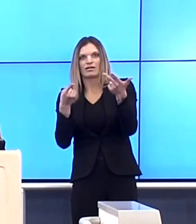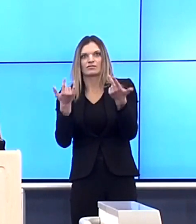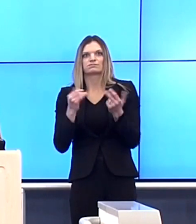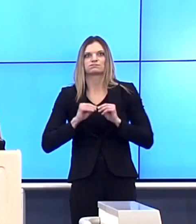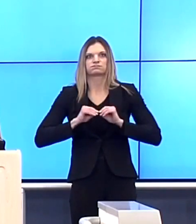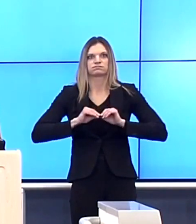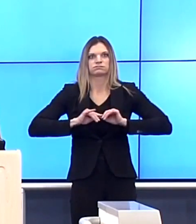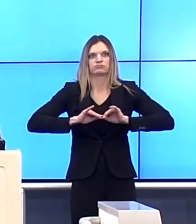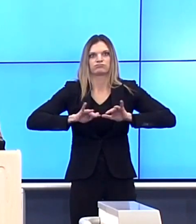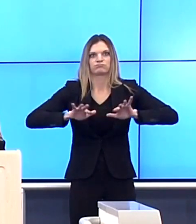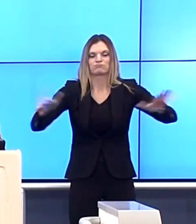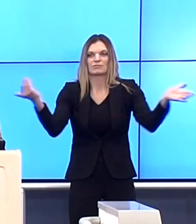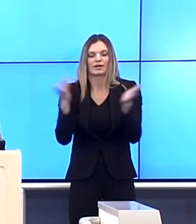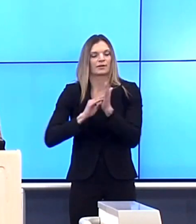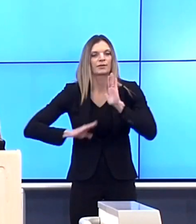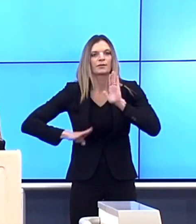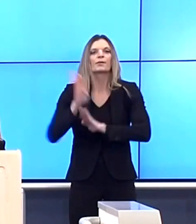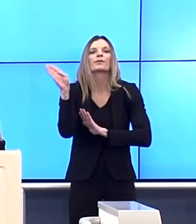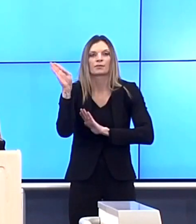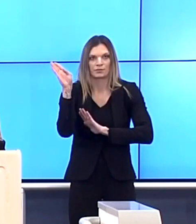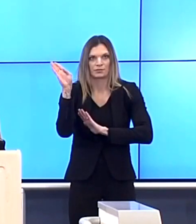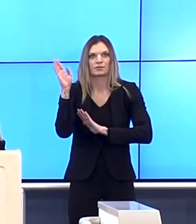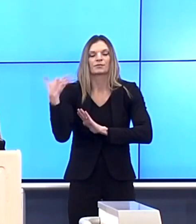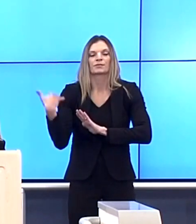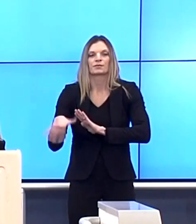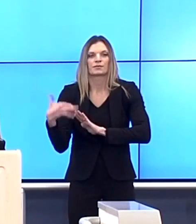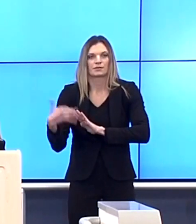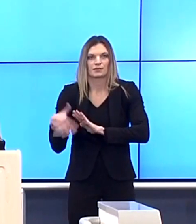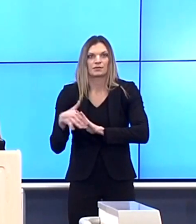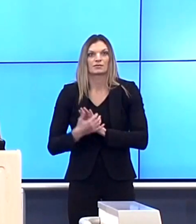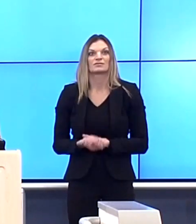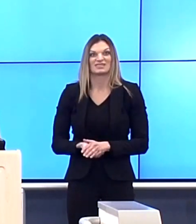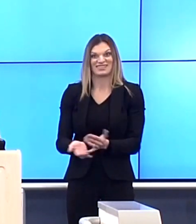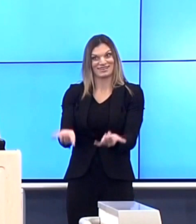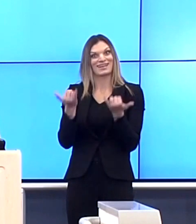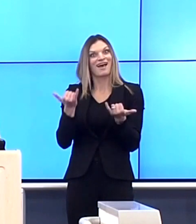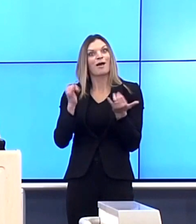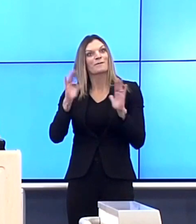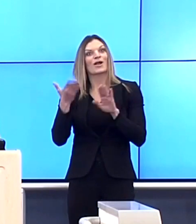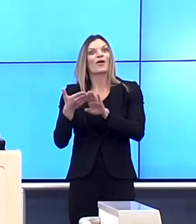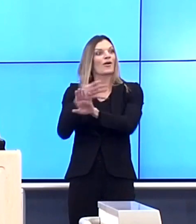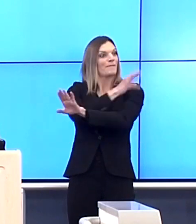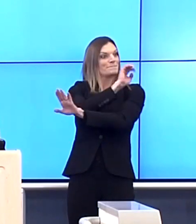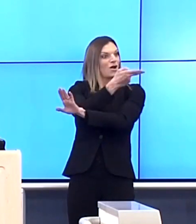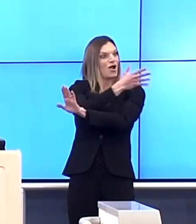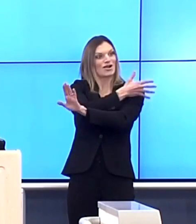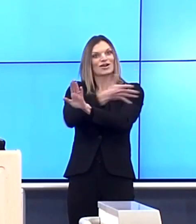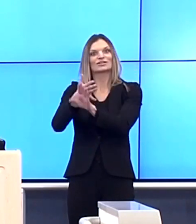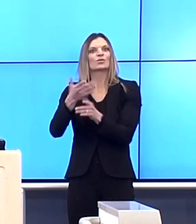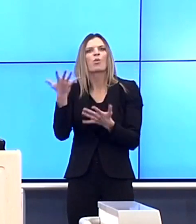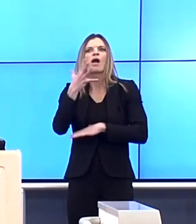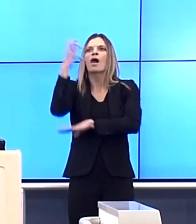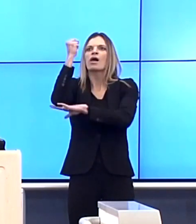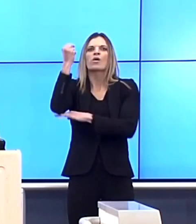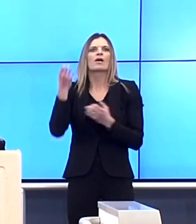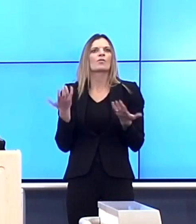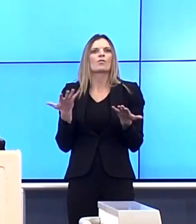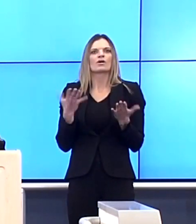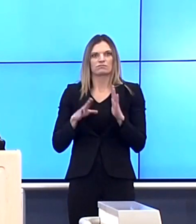DRIVING US ALL INSIDE. NOW, WE HAVE REACHED THAT POINT NOW, WE HAVE REACHED THAT POINT WE WERE WARNING ABOUT. WE WERE WARNING ABOUT. WE ARE IN THE WORST MOMENT OF WE ARE IN THE WORST MOMENT OF THIS PANDEMIC TO DATE.